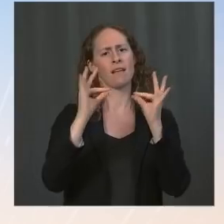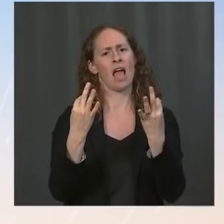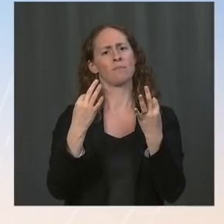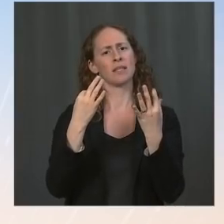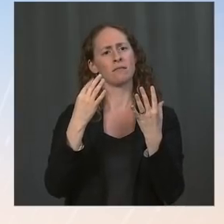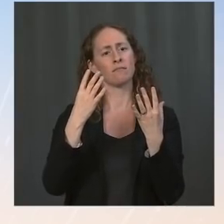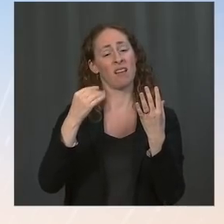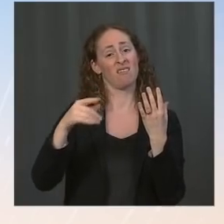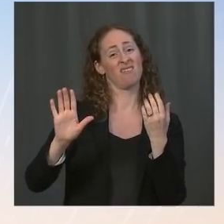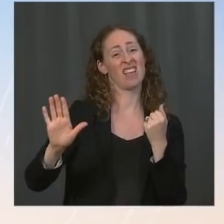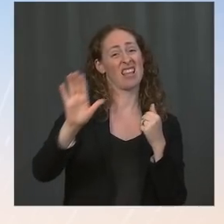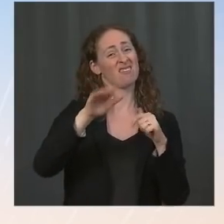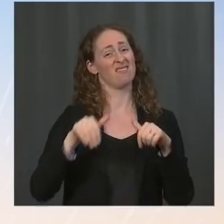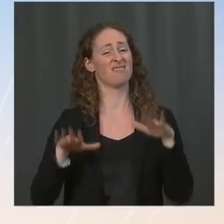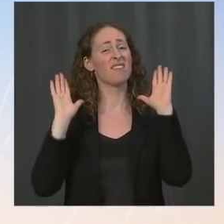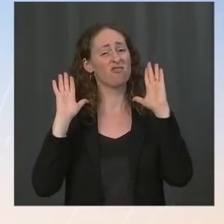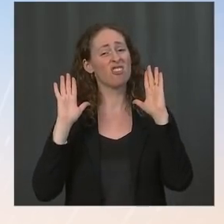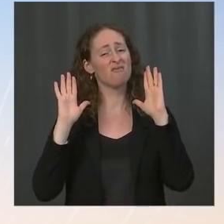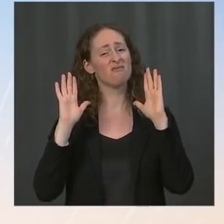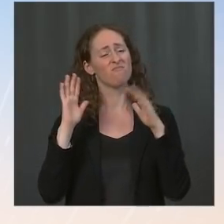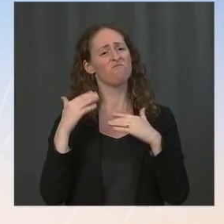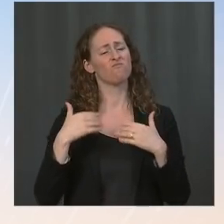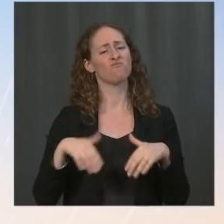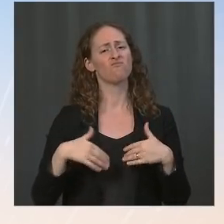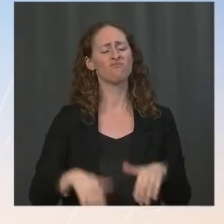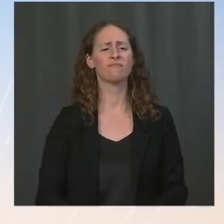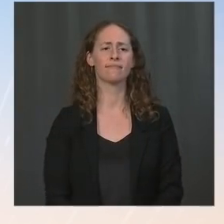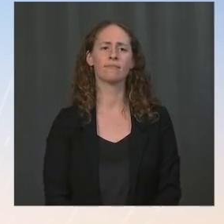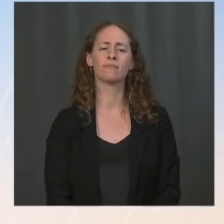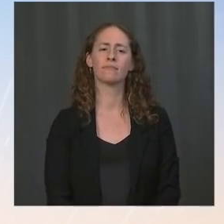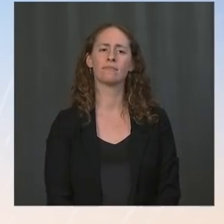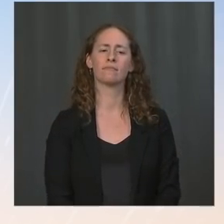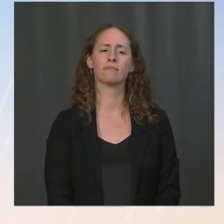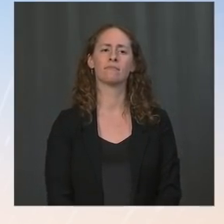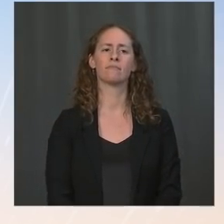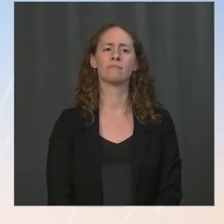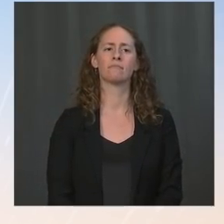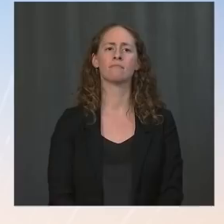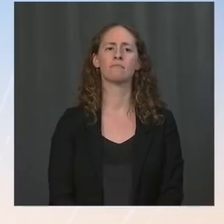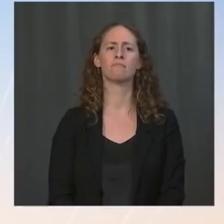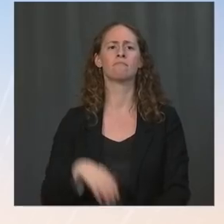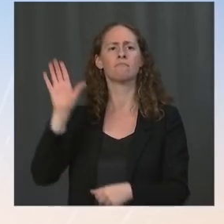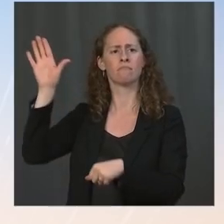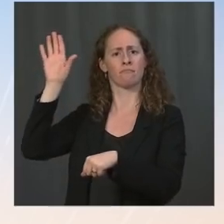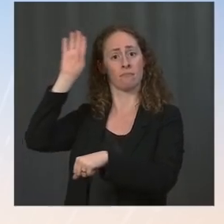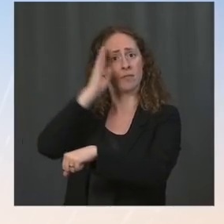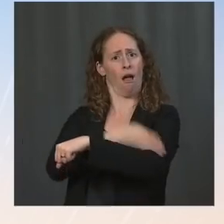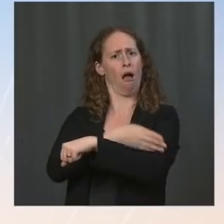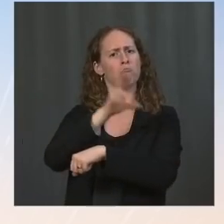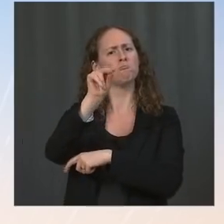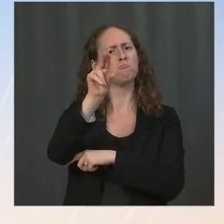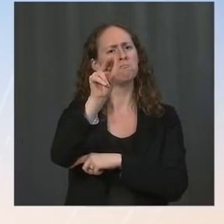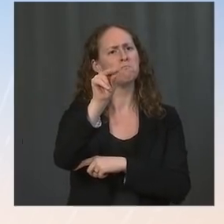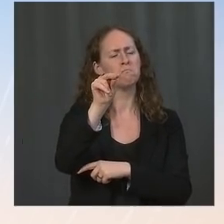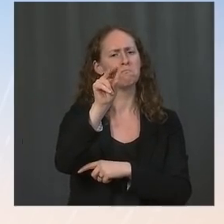And while his son did not lose his life directly in combat, as they did, or directly at the hands of a terrorist,